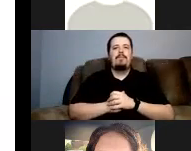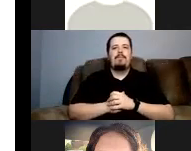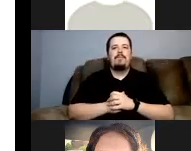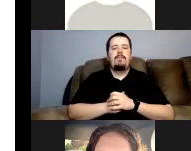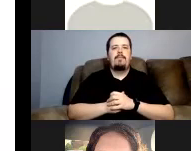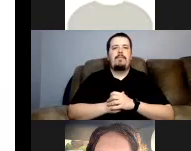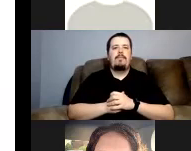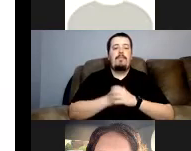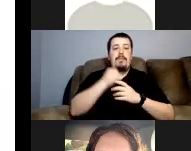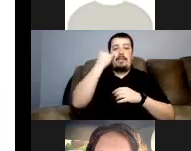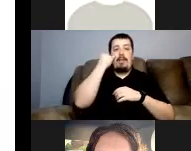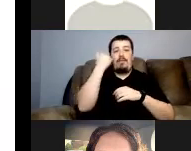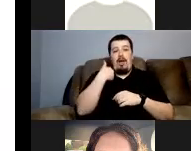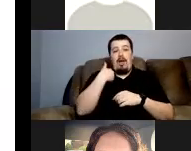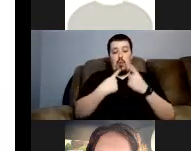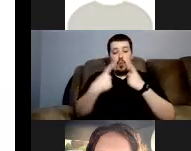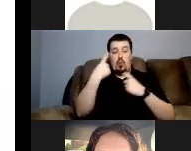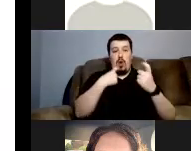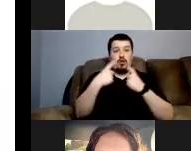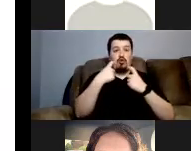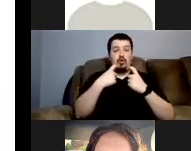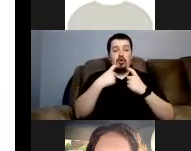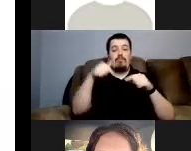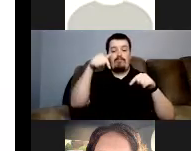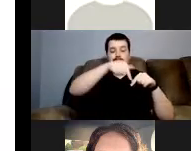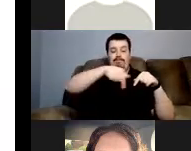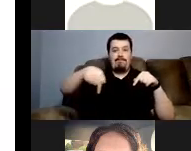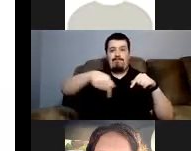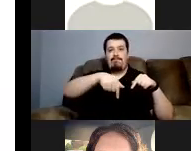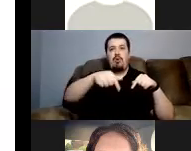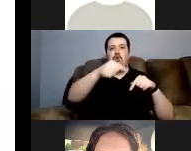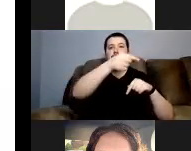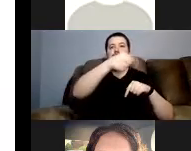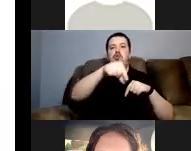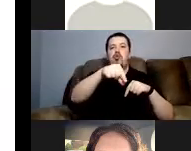If you have questions for us today, there's a Q&A function down at the bottom. It looks